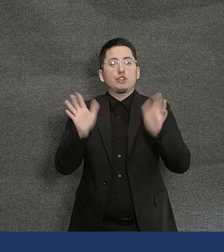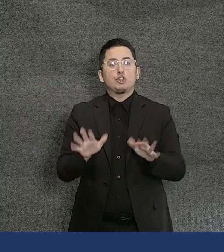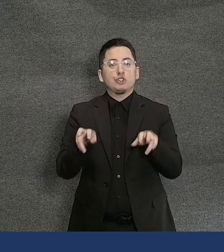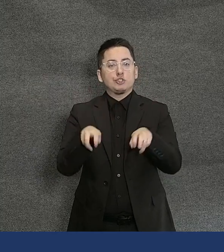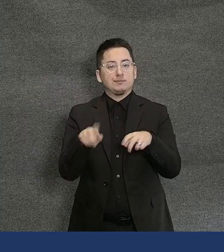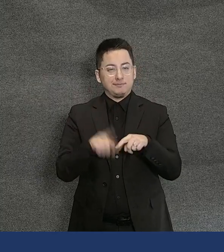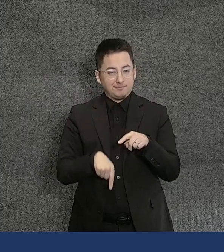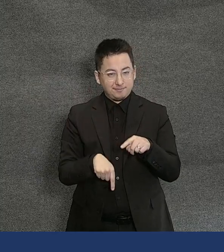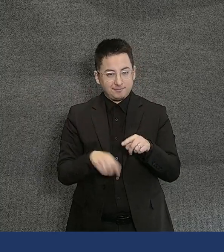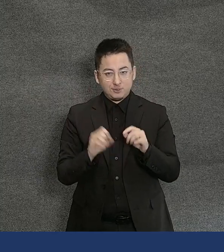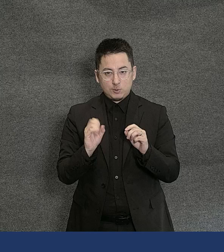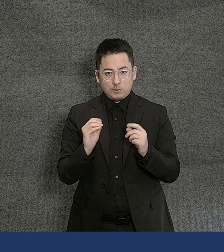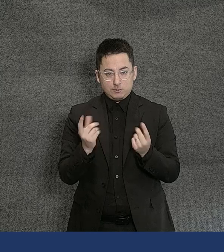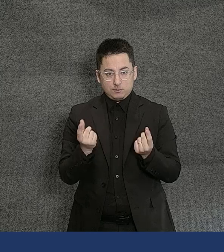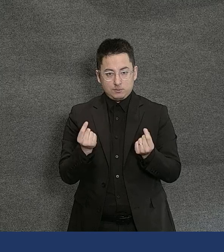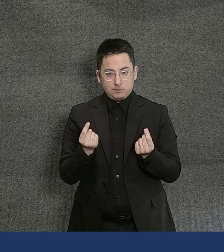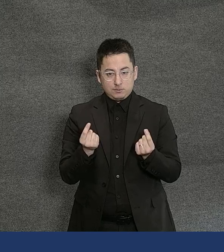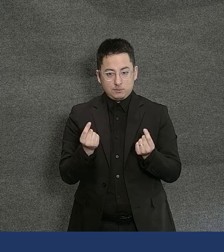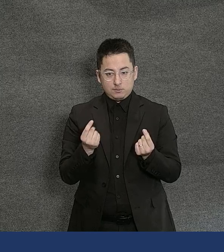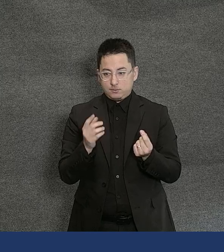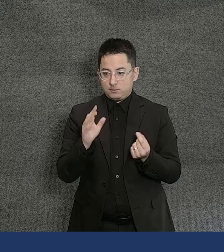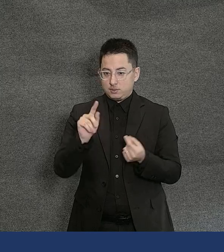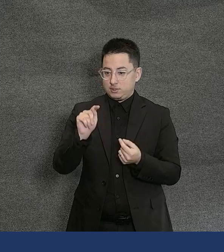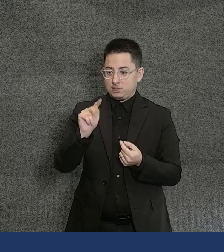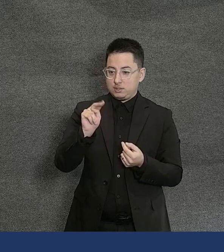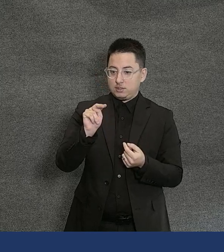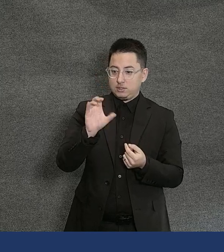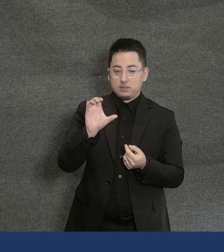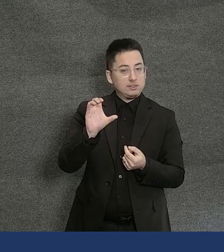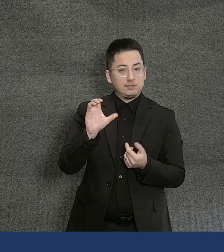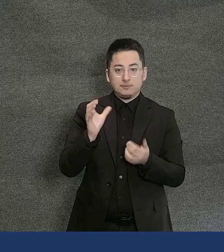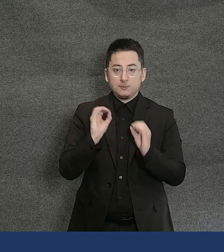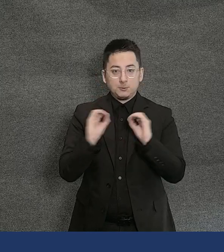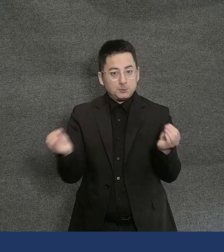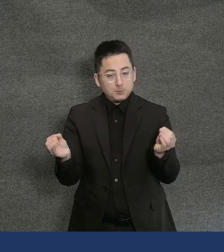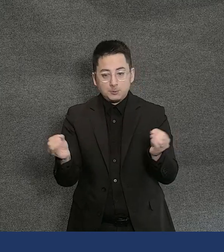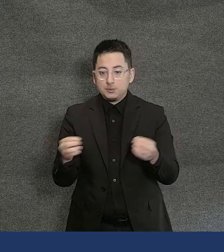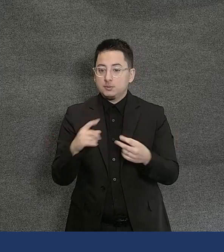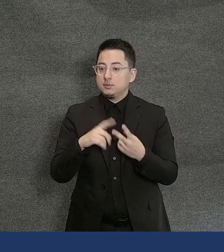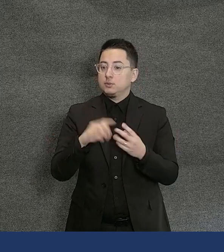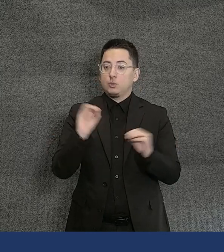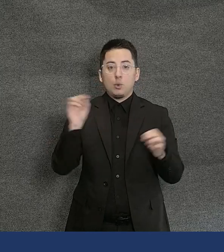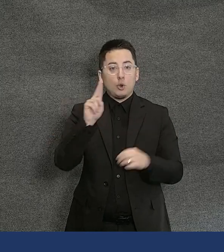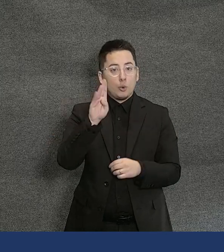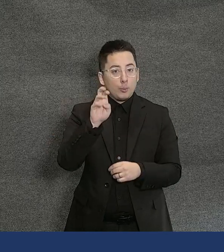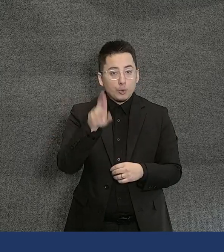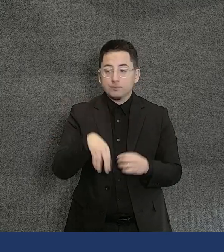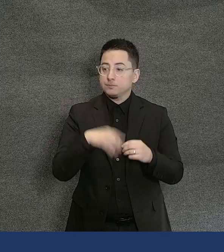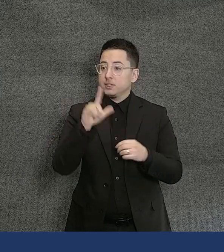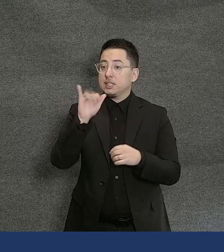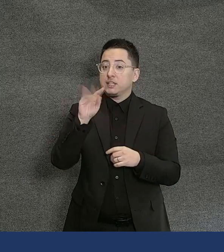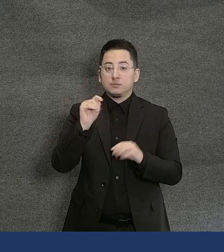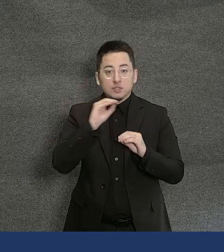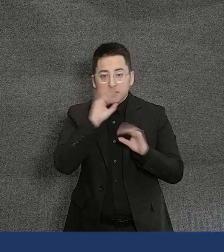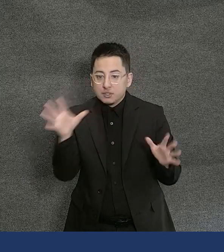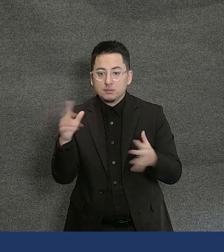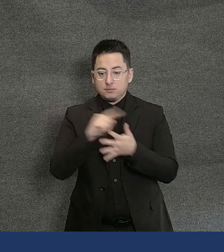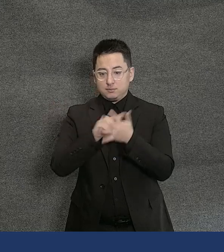No TNC, no Lyft or Uber is available to her. There were actually police on the scene who were frantically